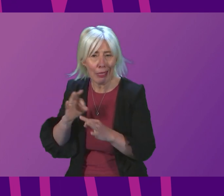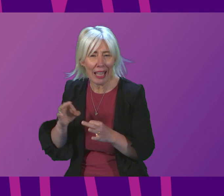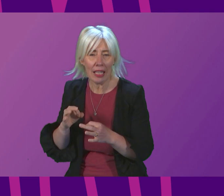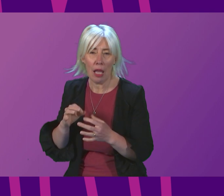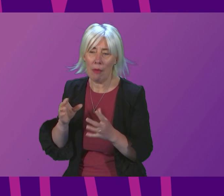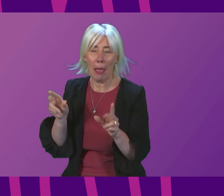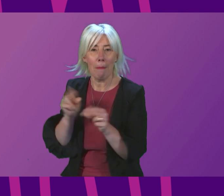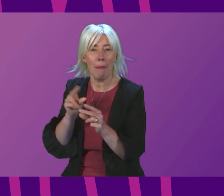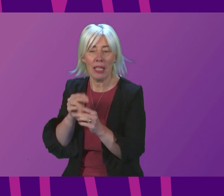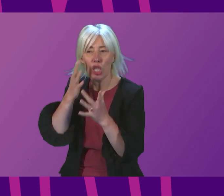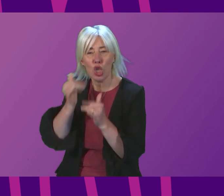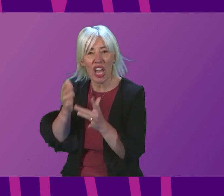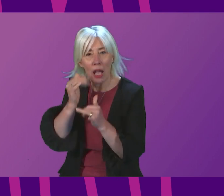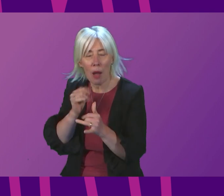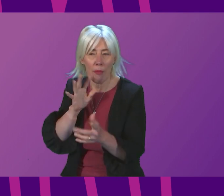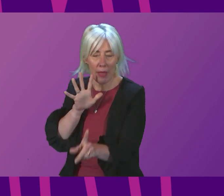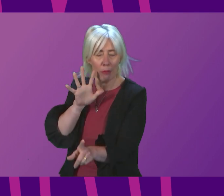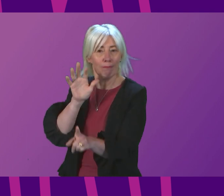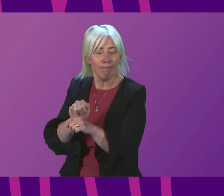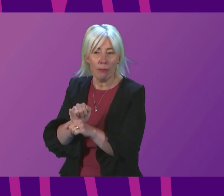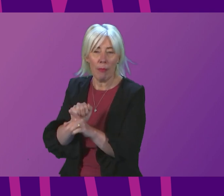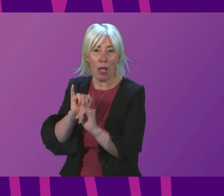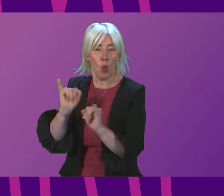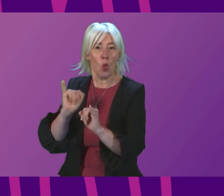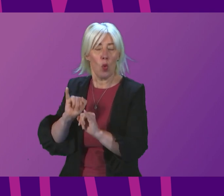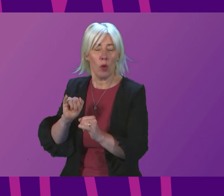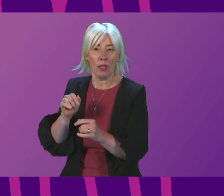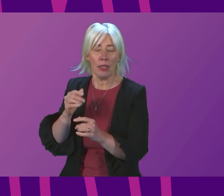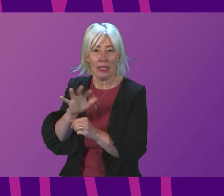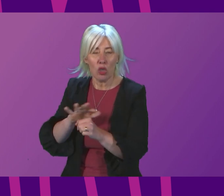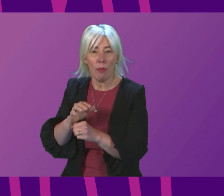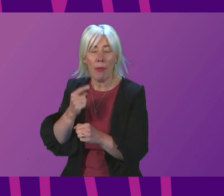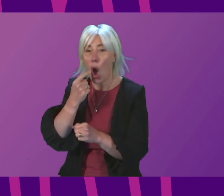check-ups that could spot life-threatening conditions such as oral cancer.